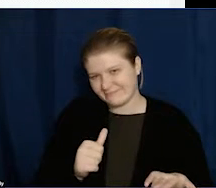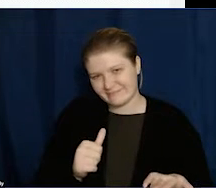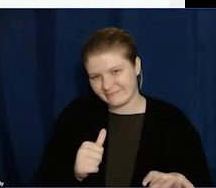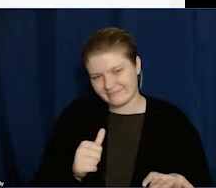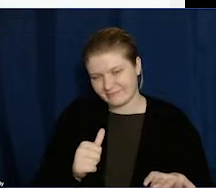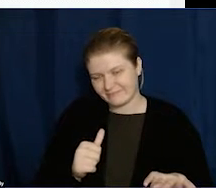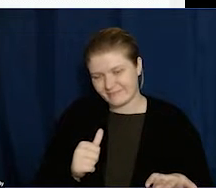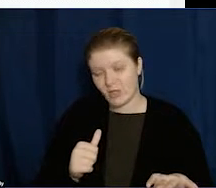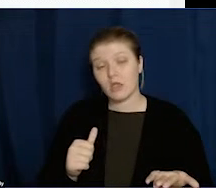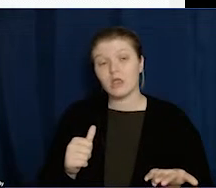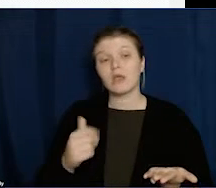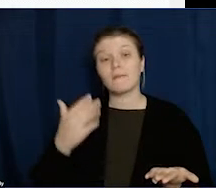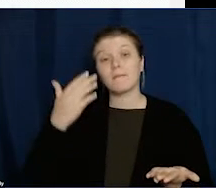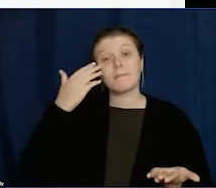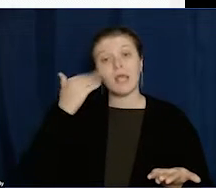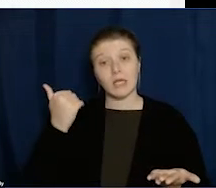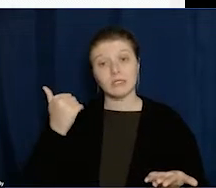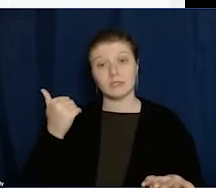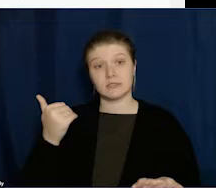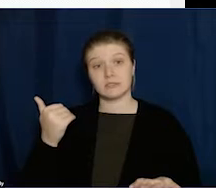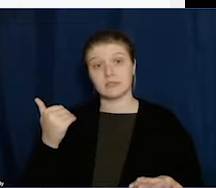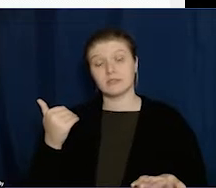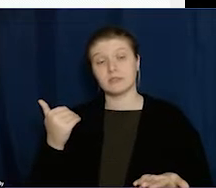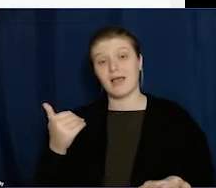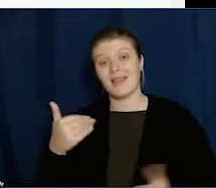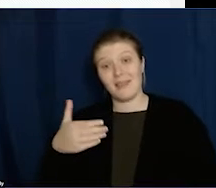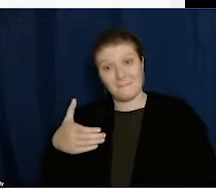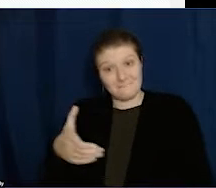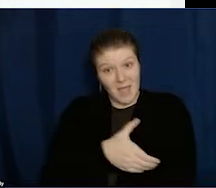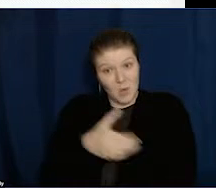because the power of the validations is on this page.